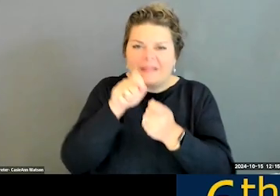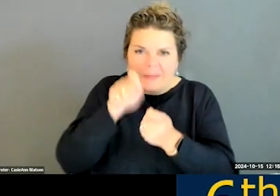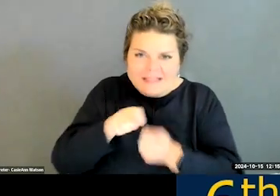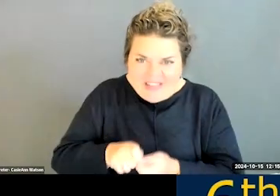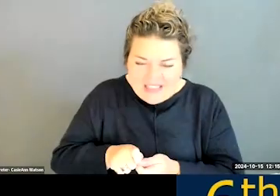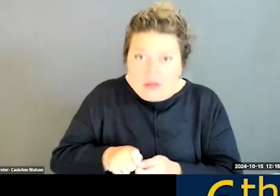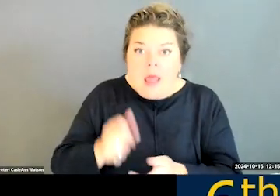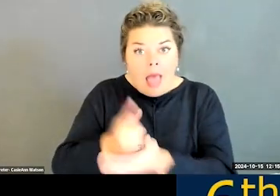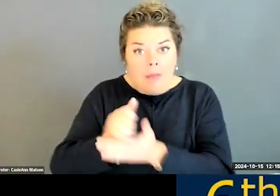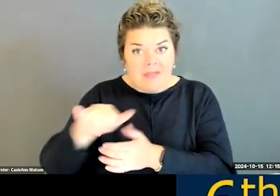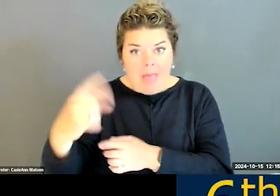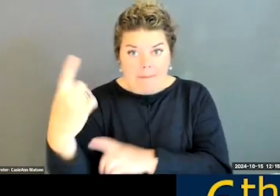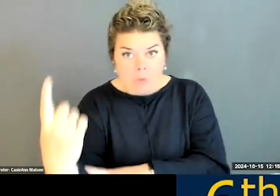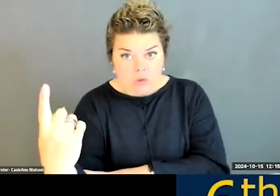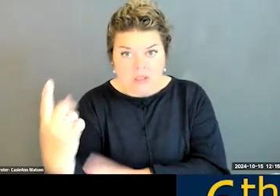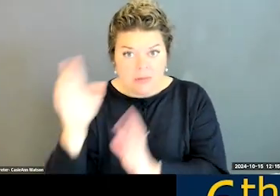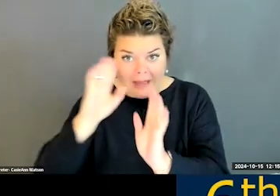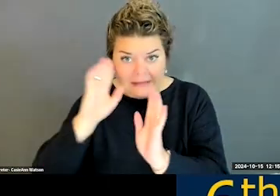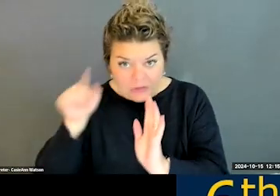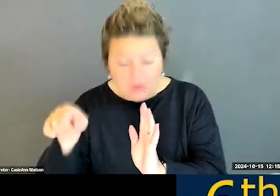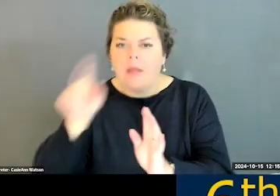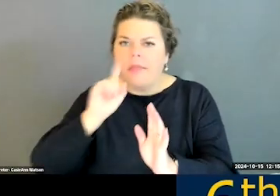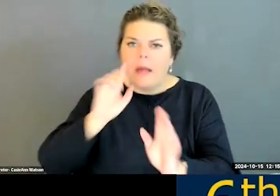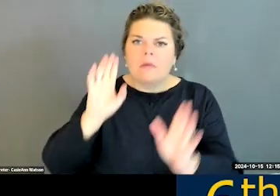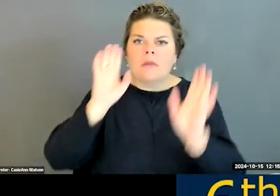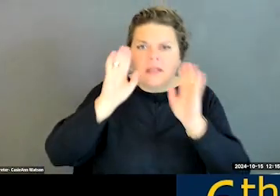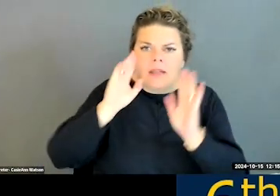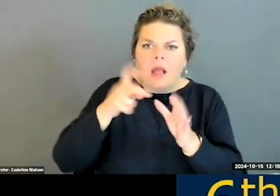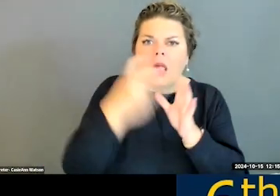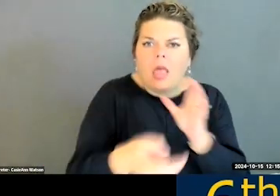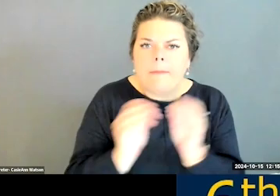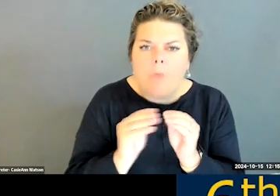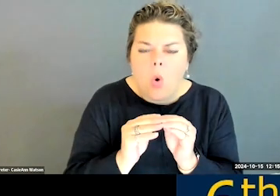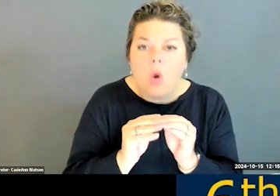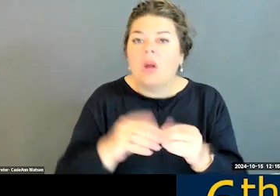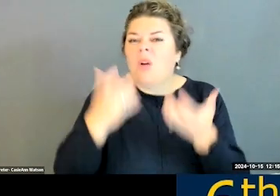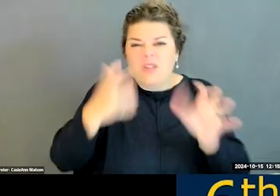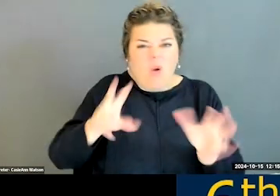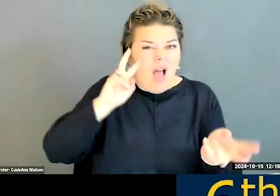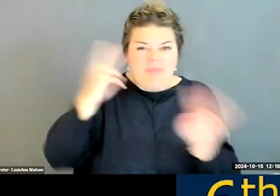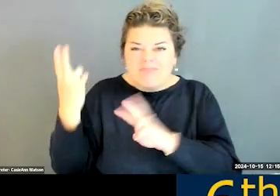in what the speaker is saying, avoid misinterpretation, and it helps us set a course of action